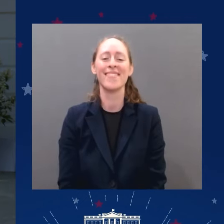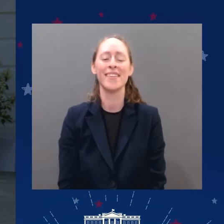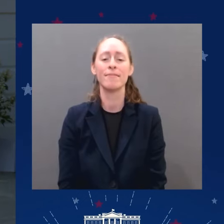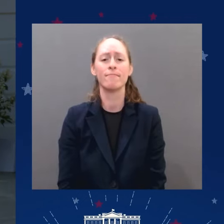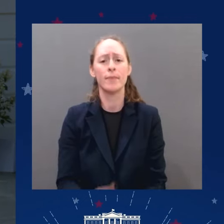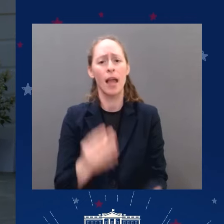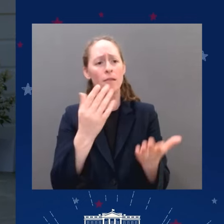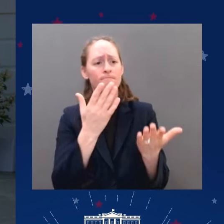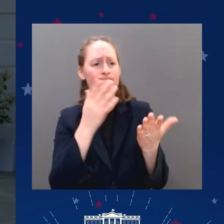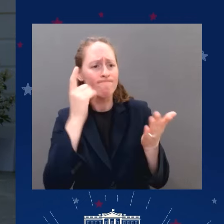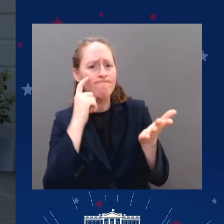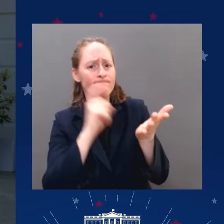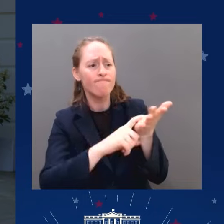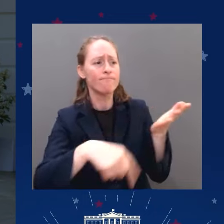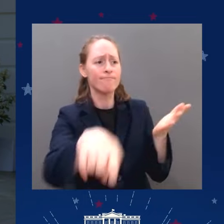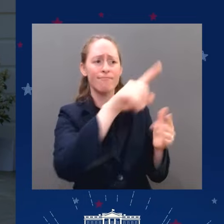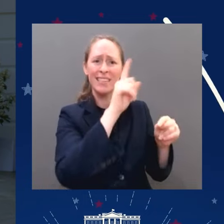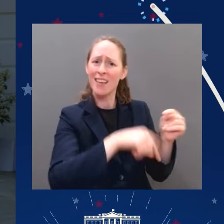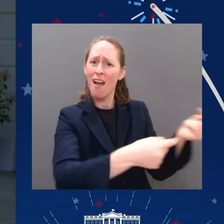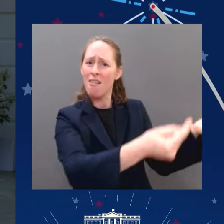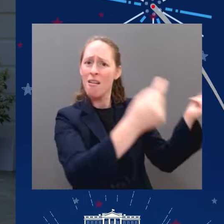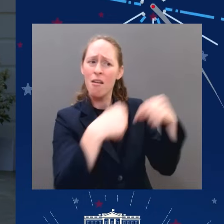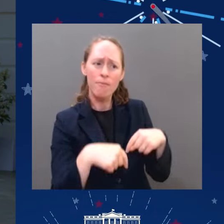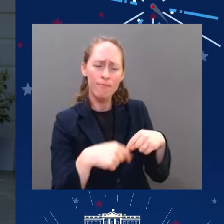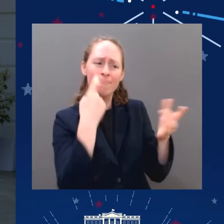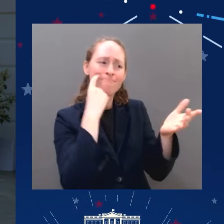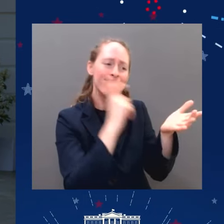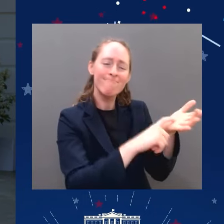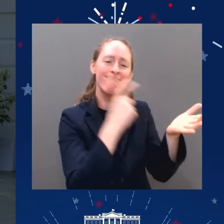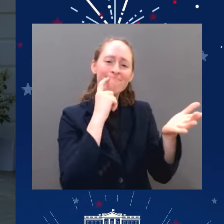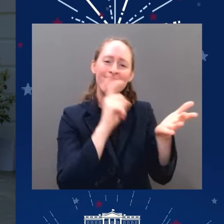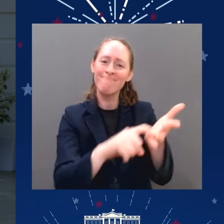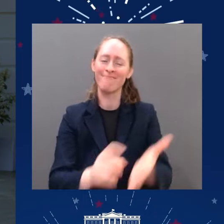particularly those who are deployed and especially